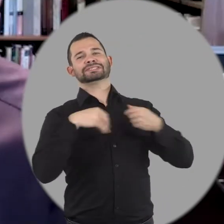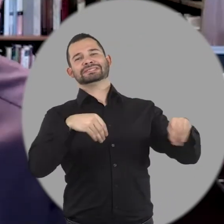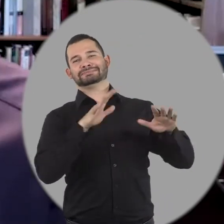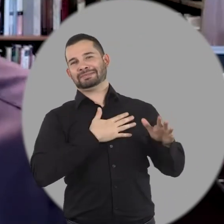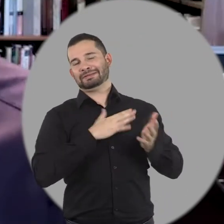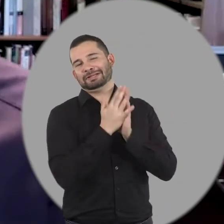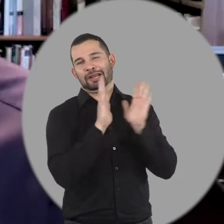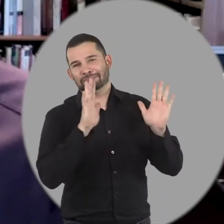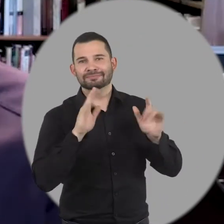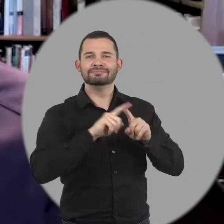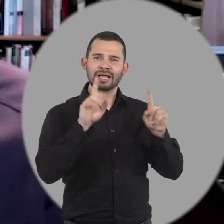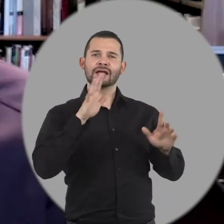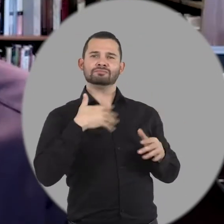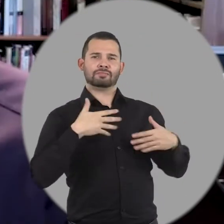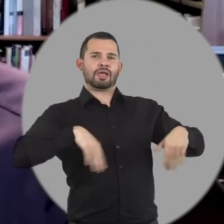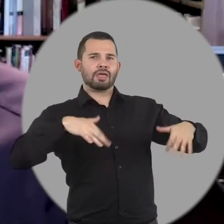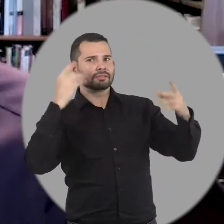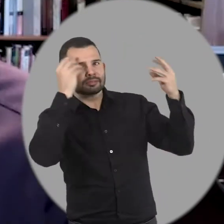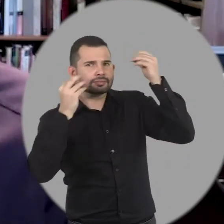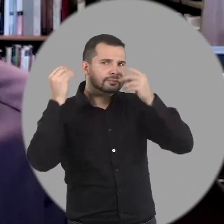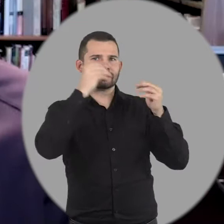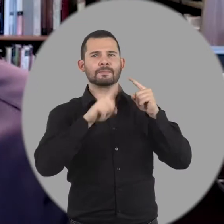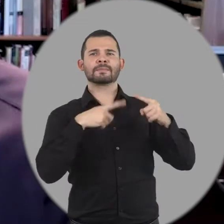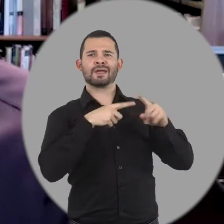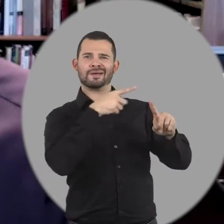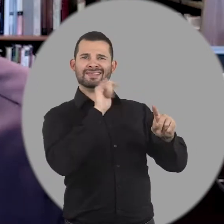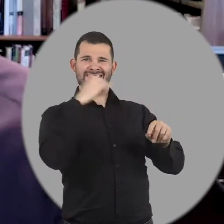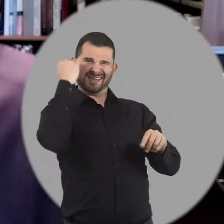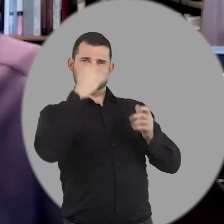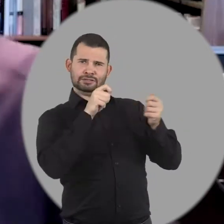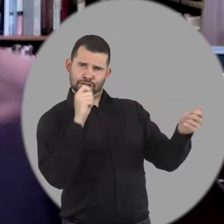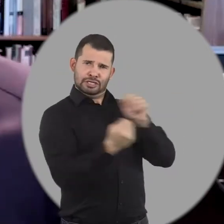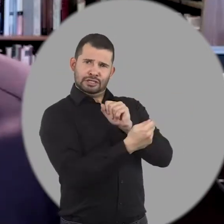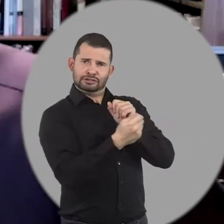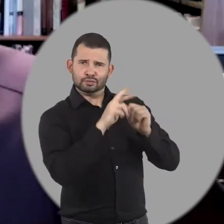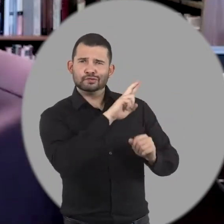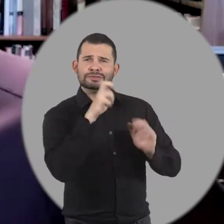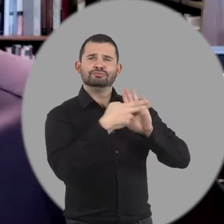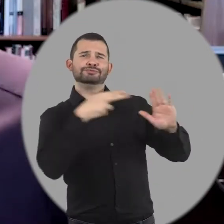really actually thought about that in terms of rebranding. It was really more my observation